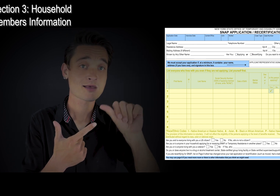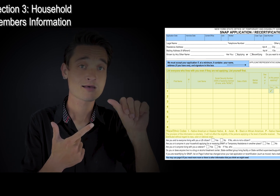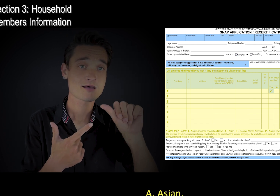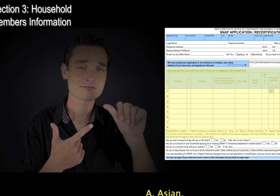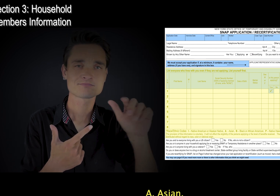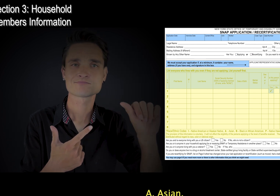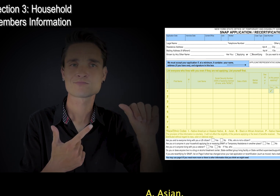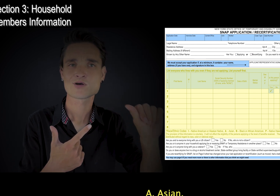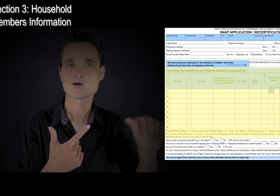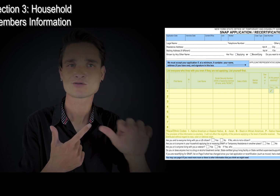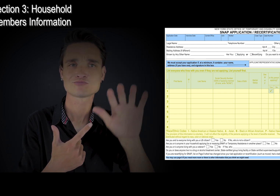A, Asian,